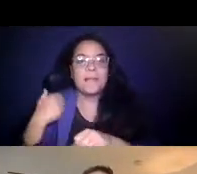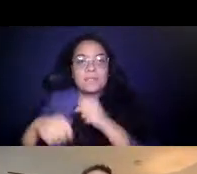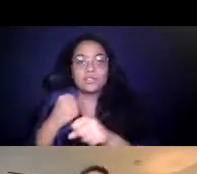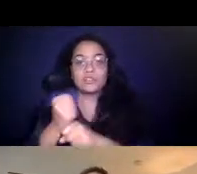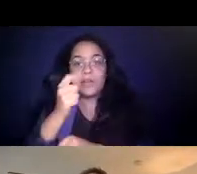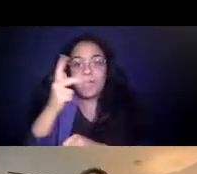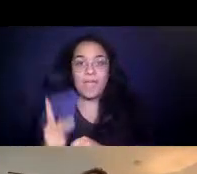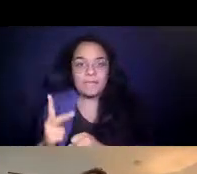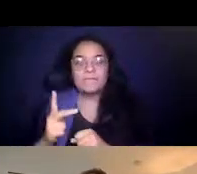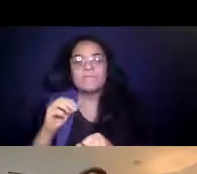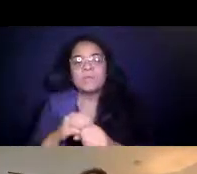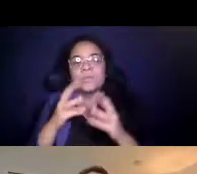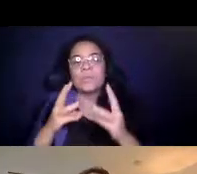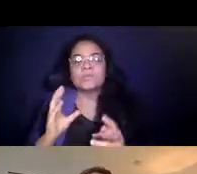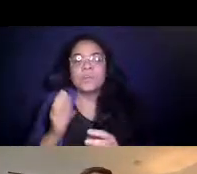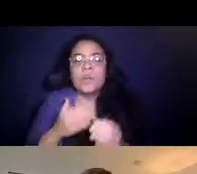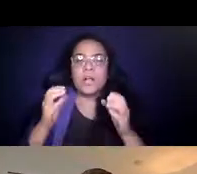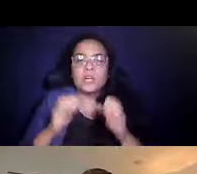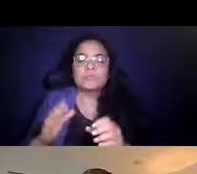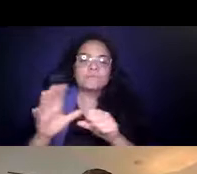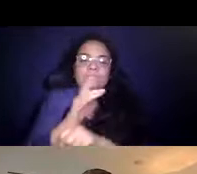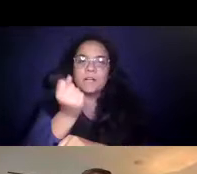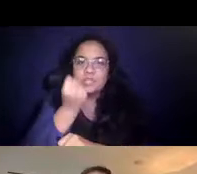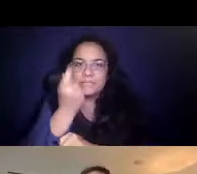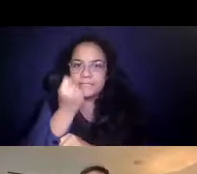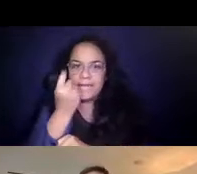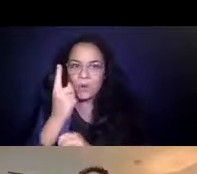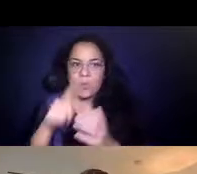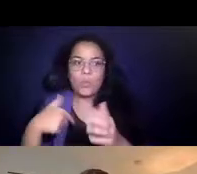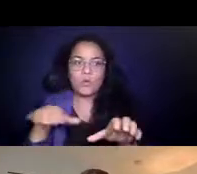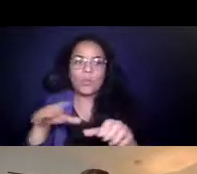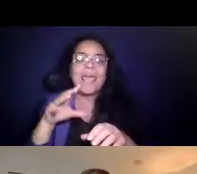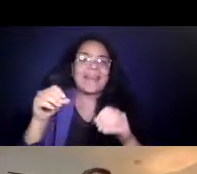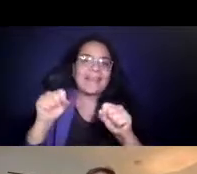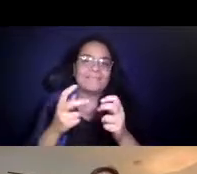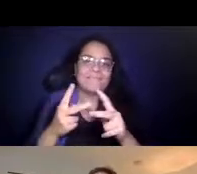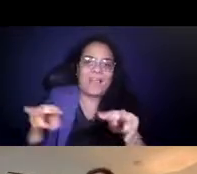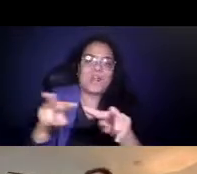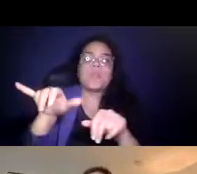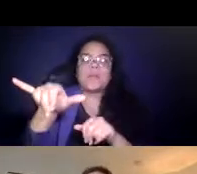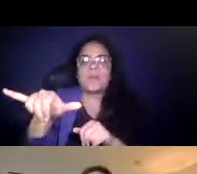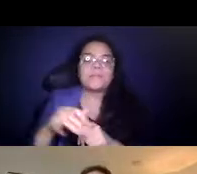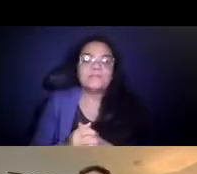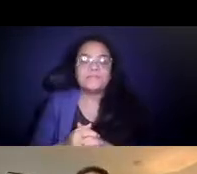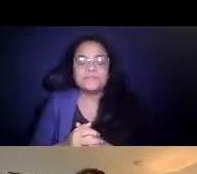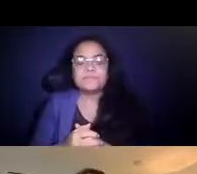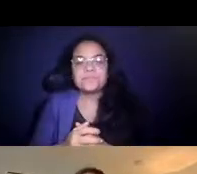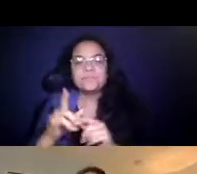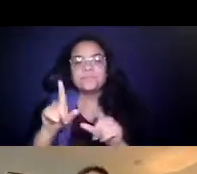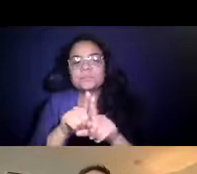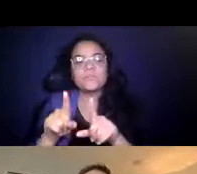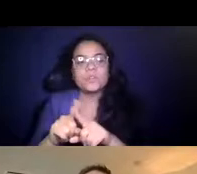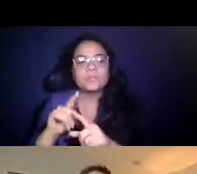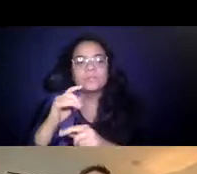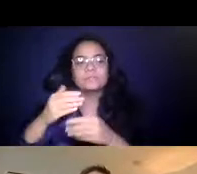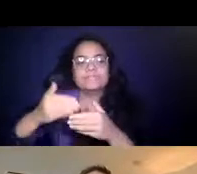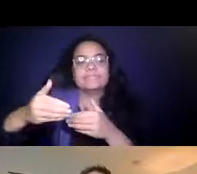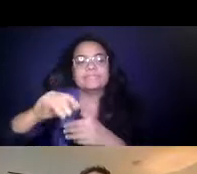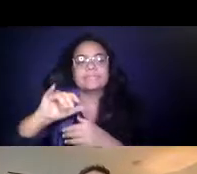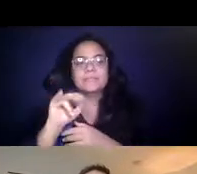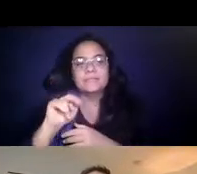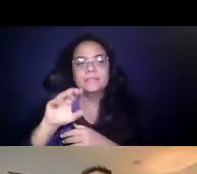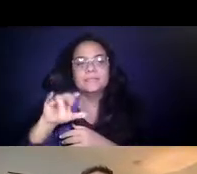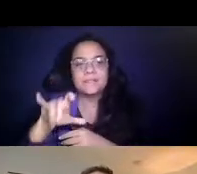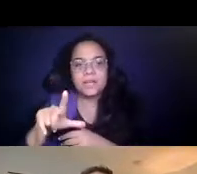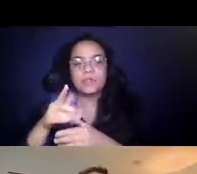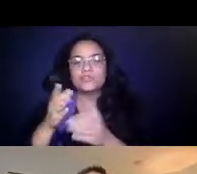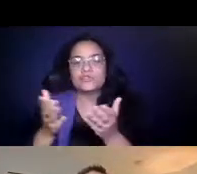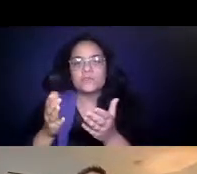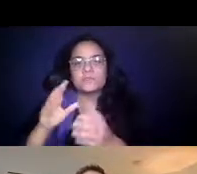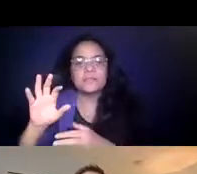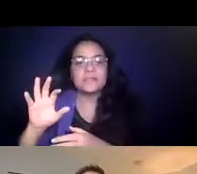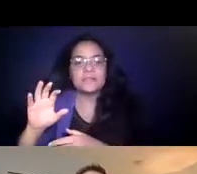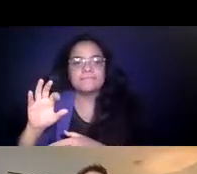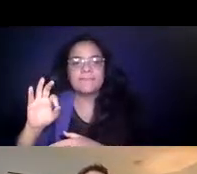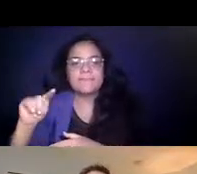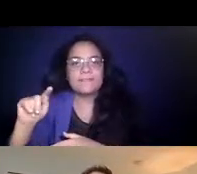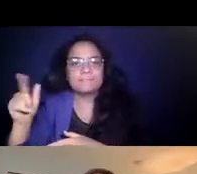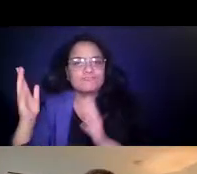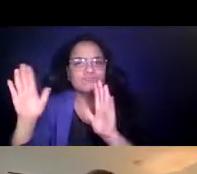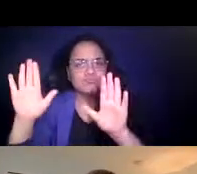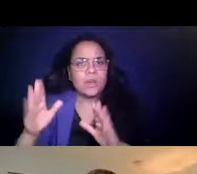in ways that our customers understand.